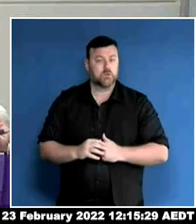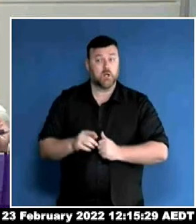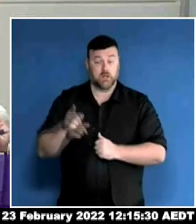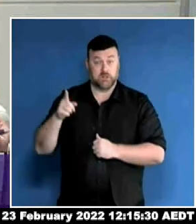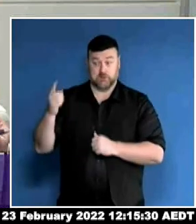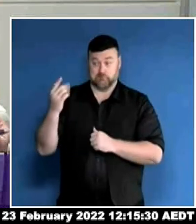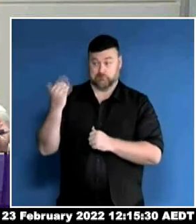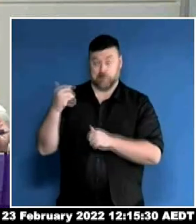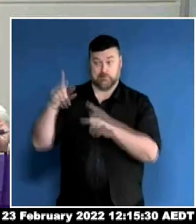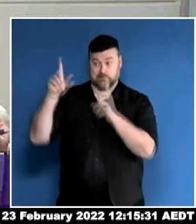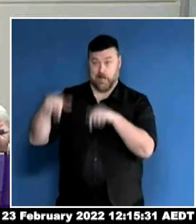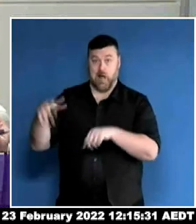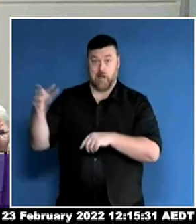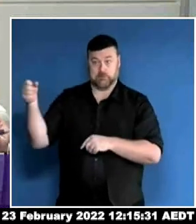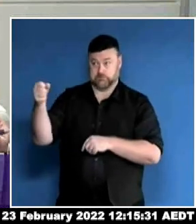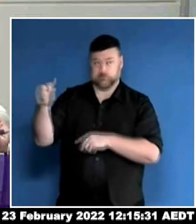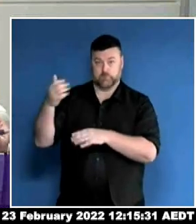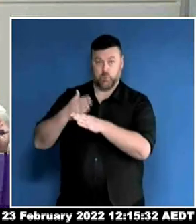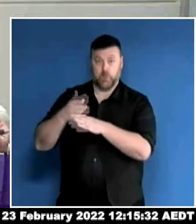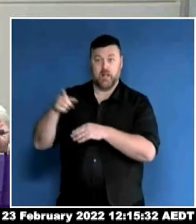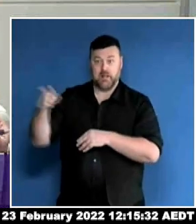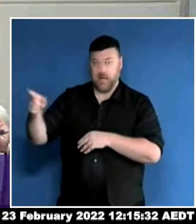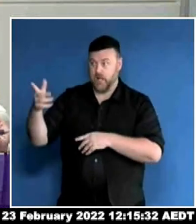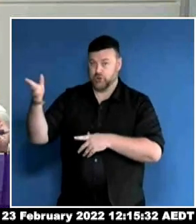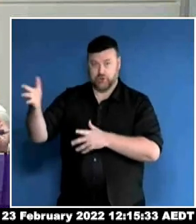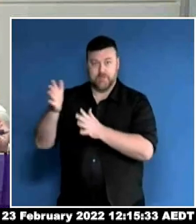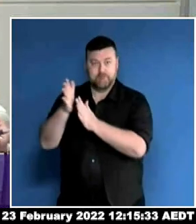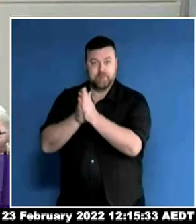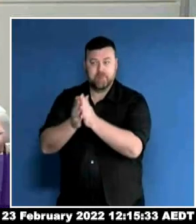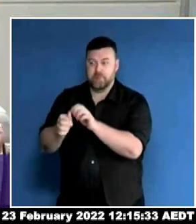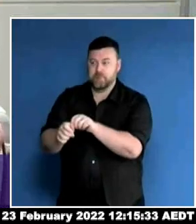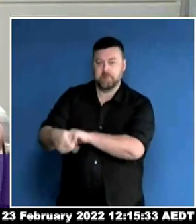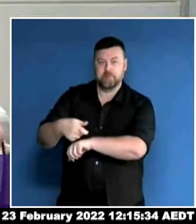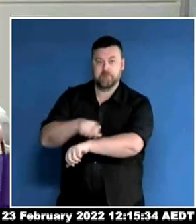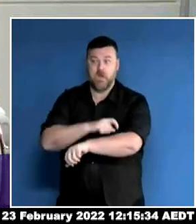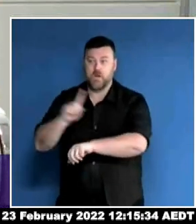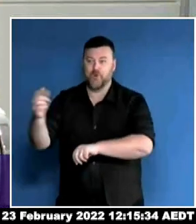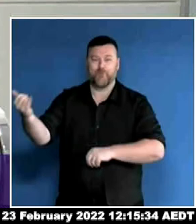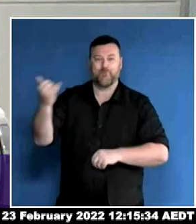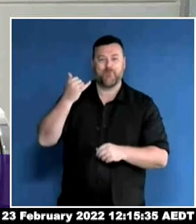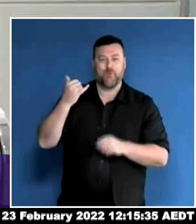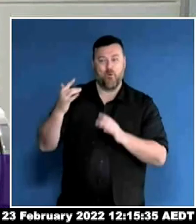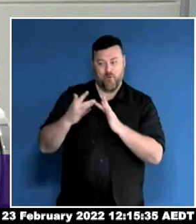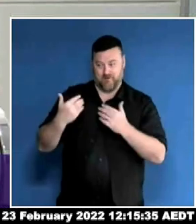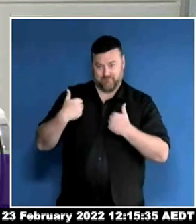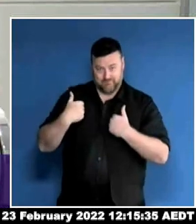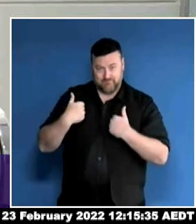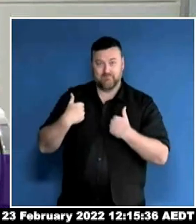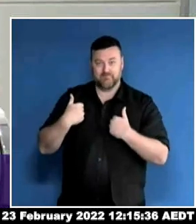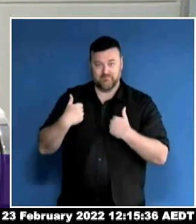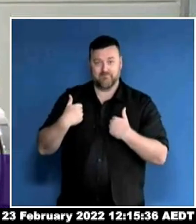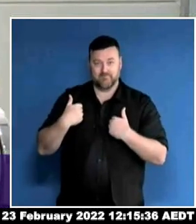And she contacted me, the consultant, the job-finding consultant, and she just asked me